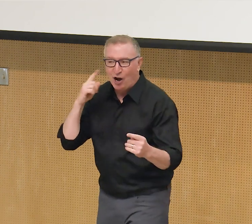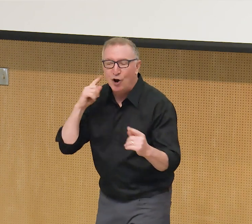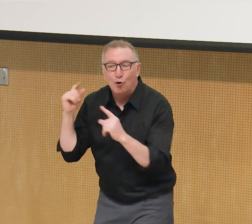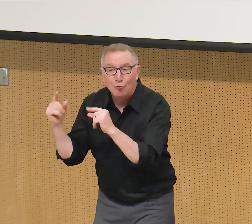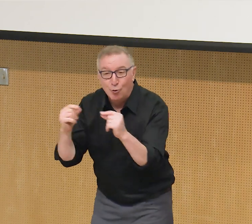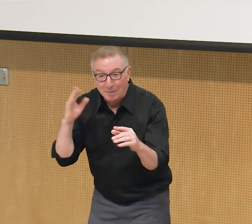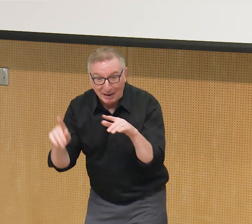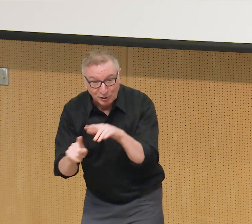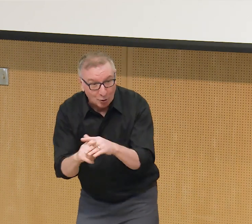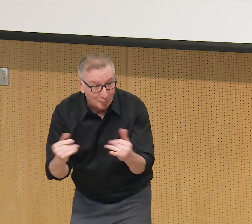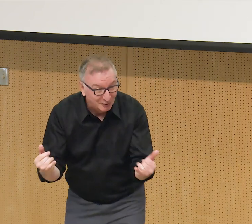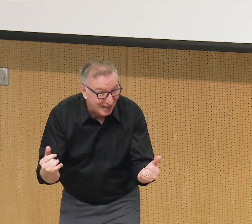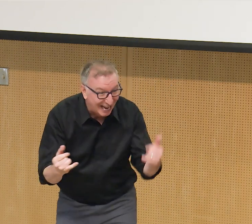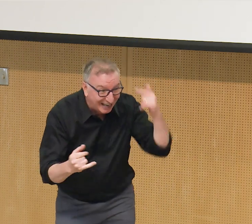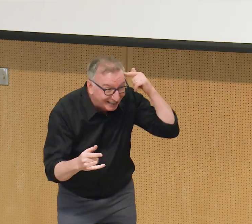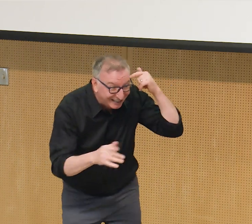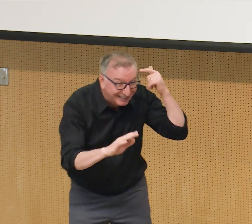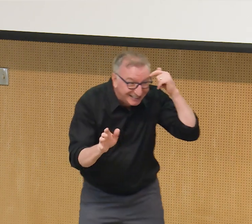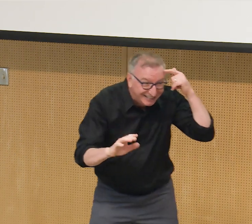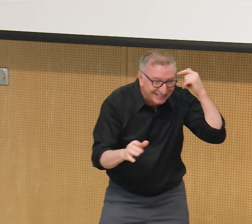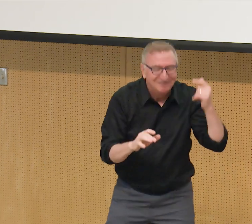I heard a rumor that she might be here today.